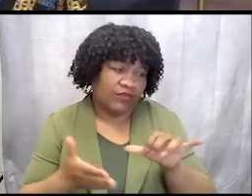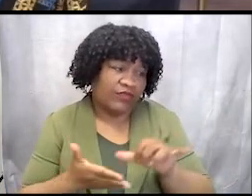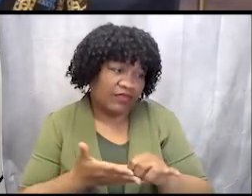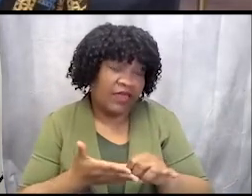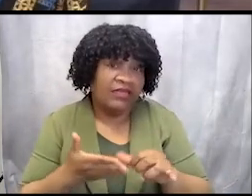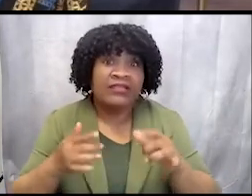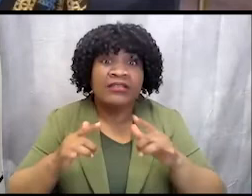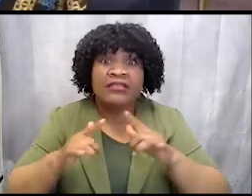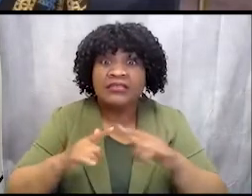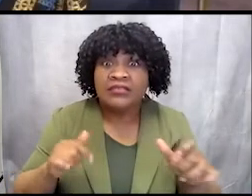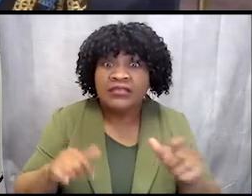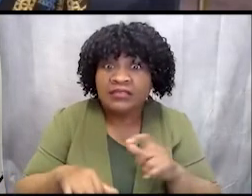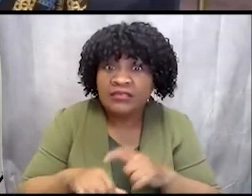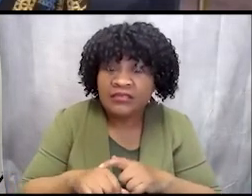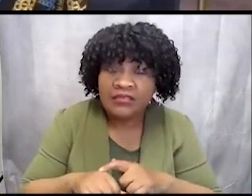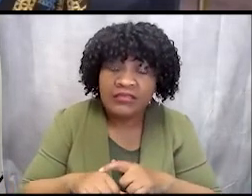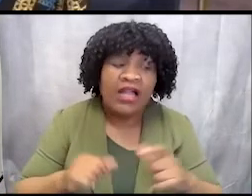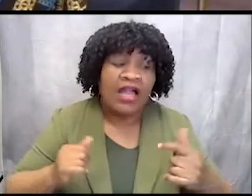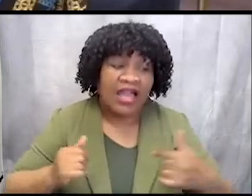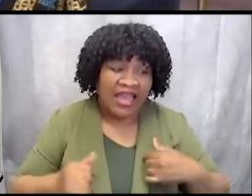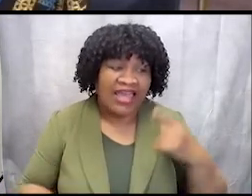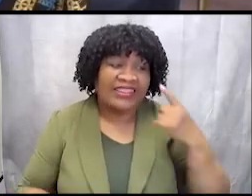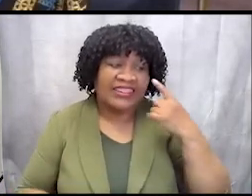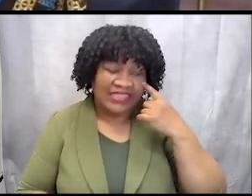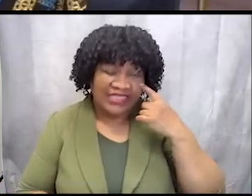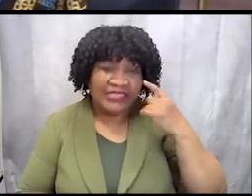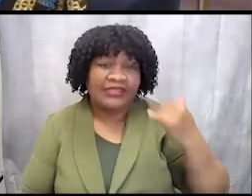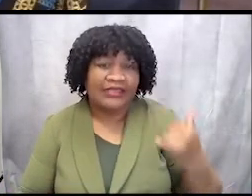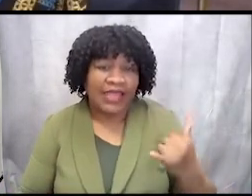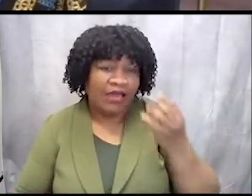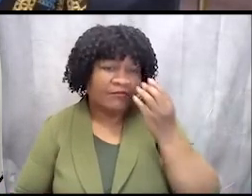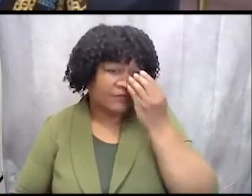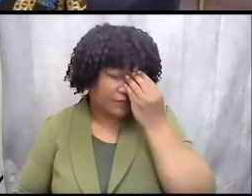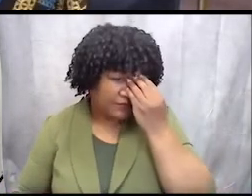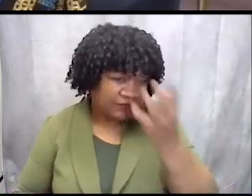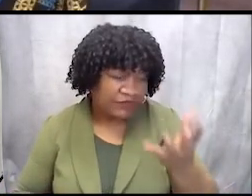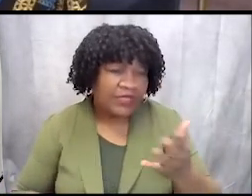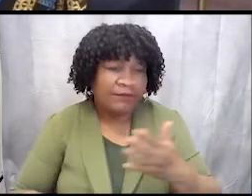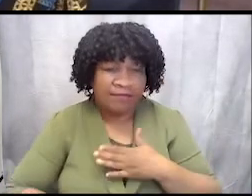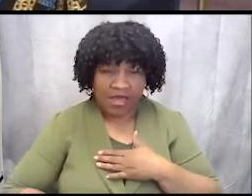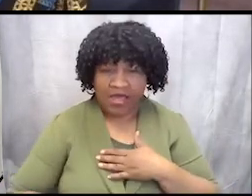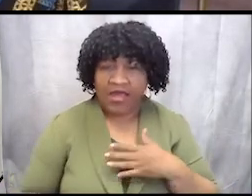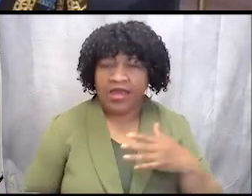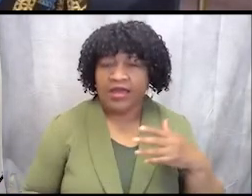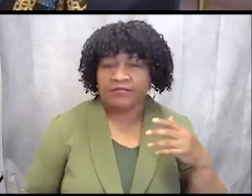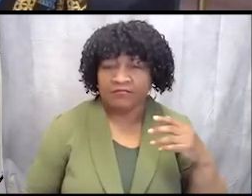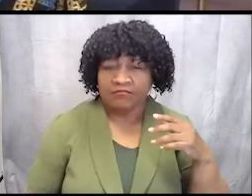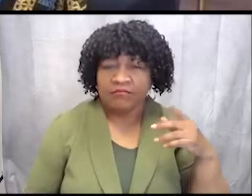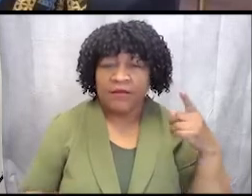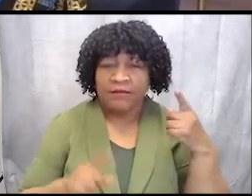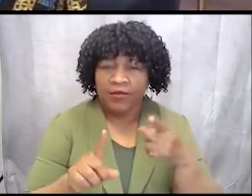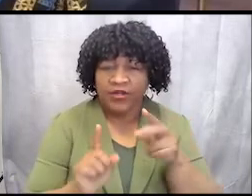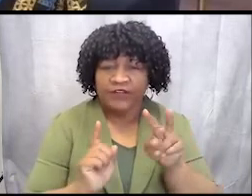And then by doing that, I'm informing my point of view that much more.